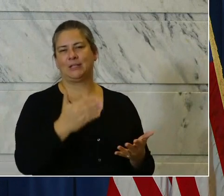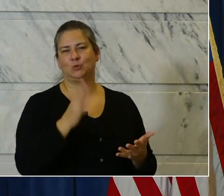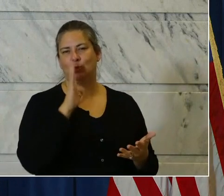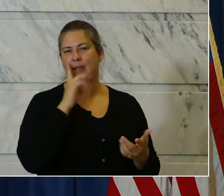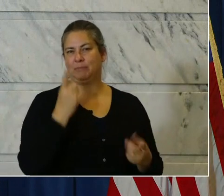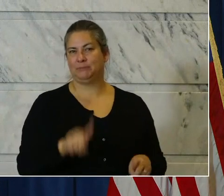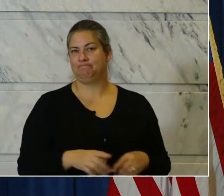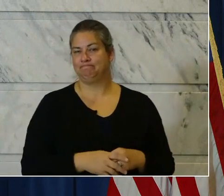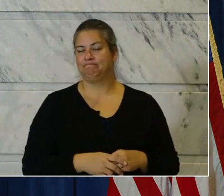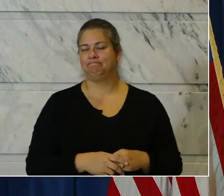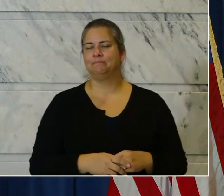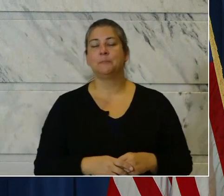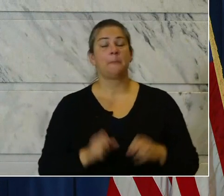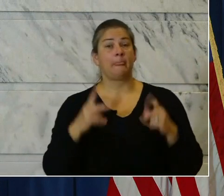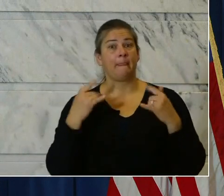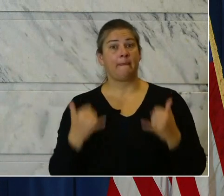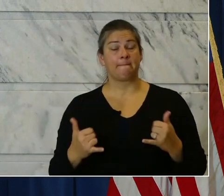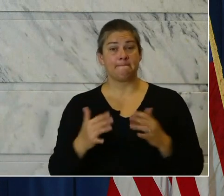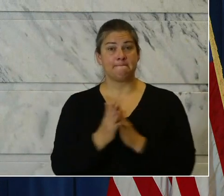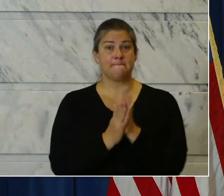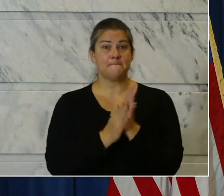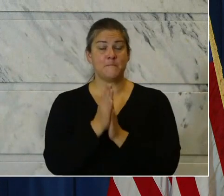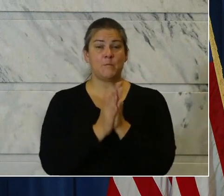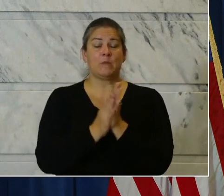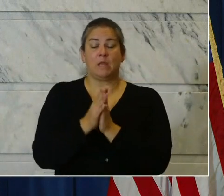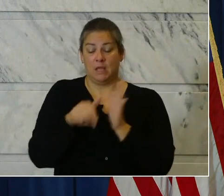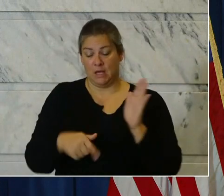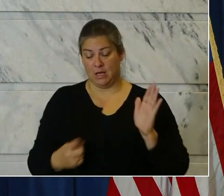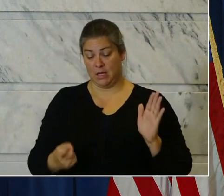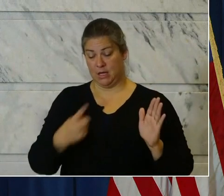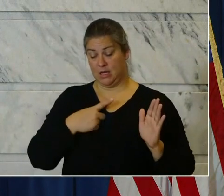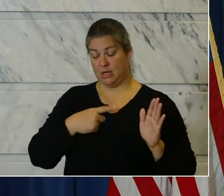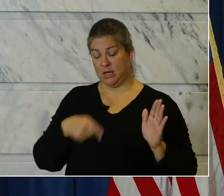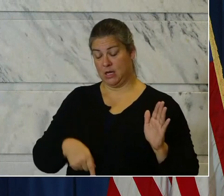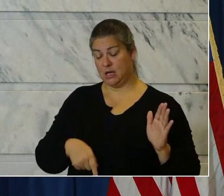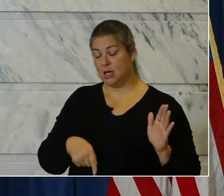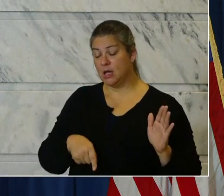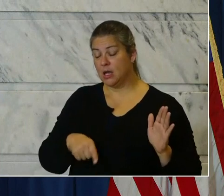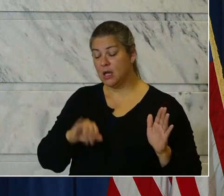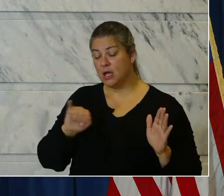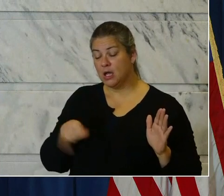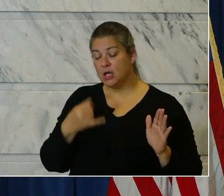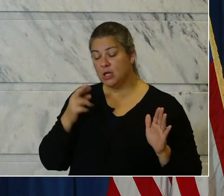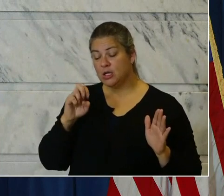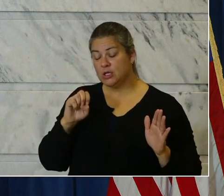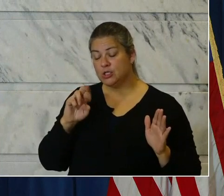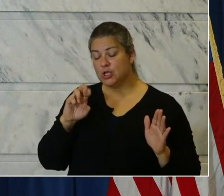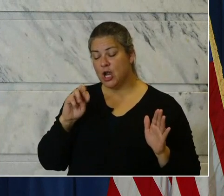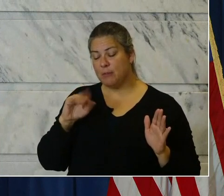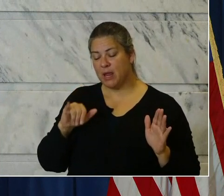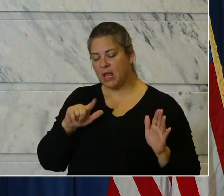EXPECT. WILL BE PEOPLES- NEXT